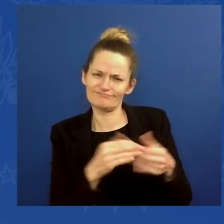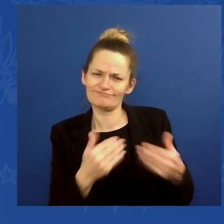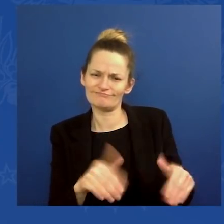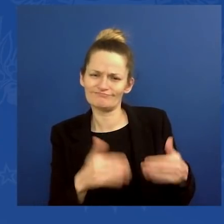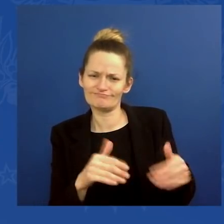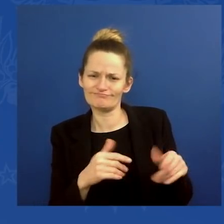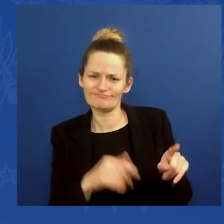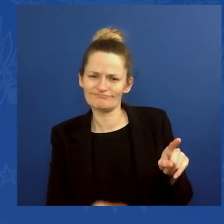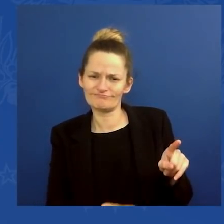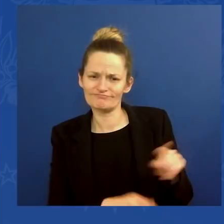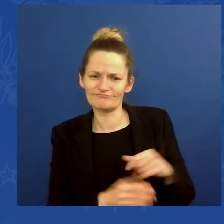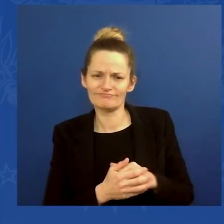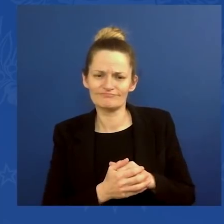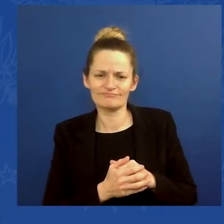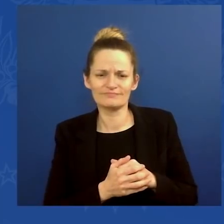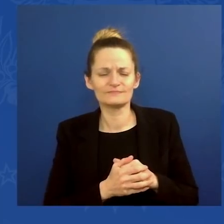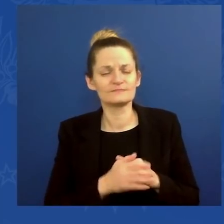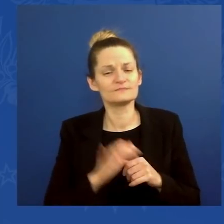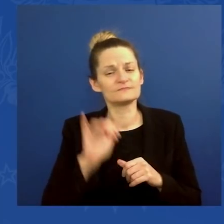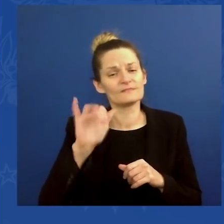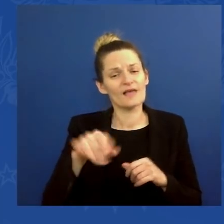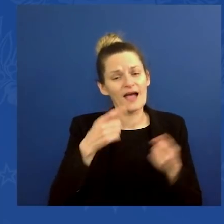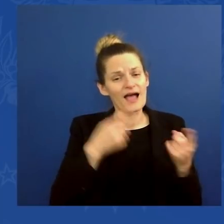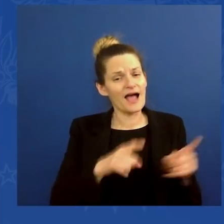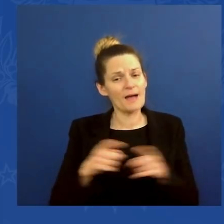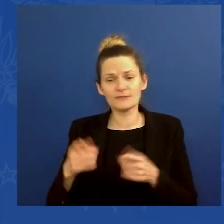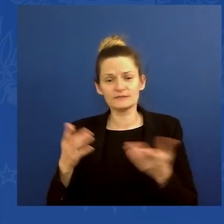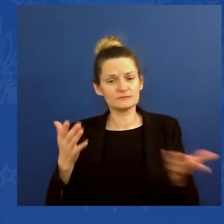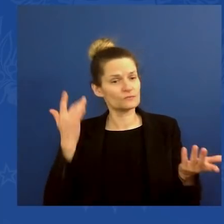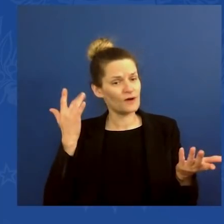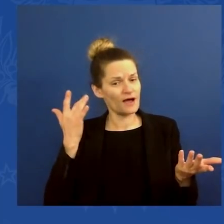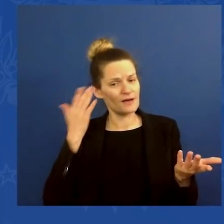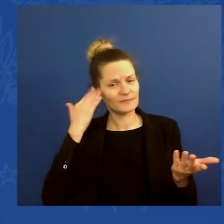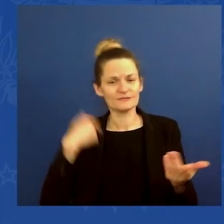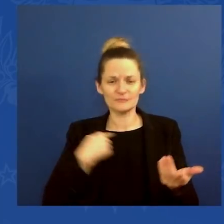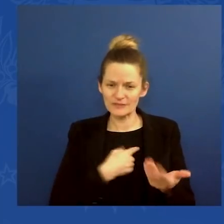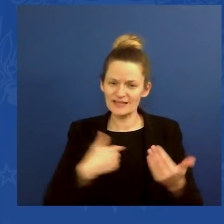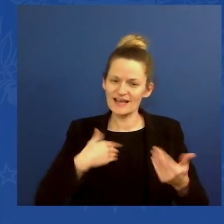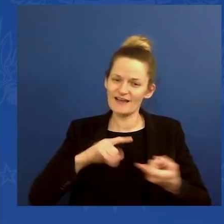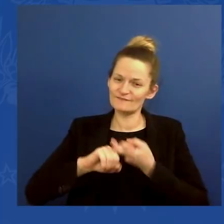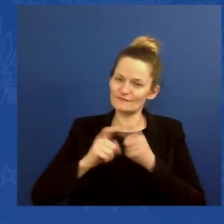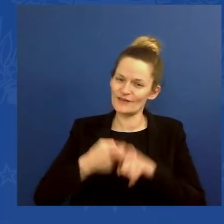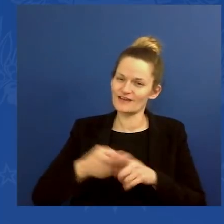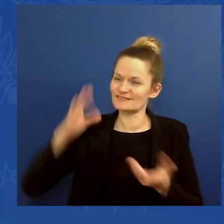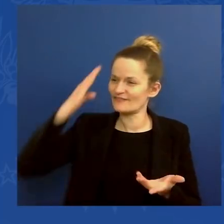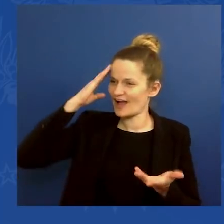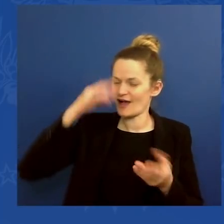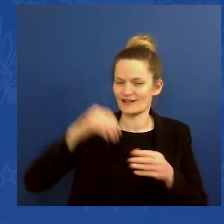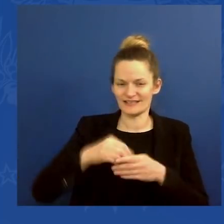And, you know, it's sustained and strengthened by the Friends of Ireland, in this room and all across the country.